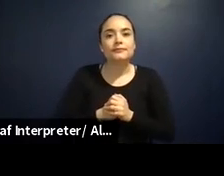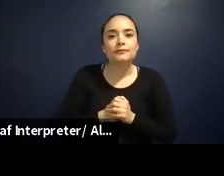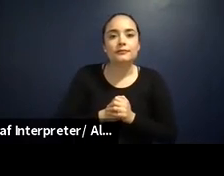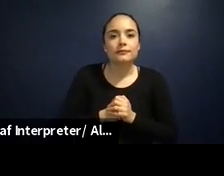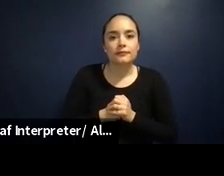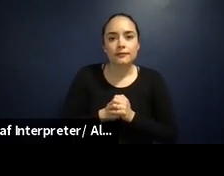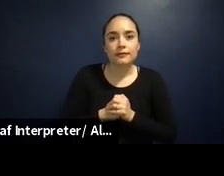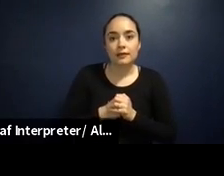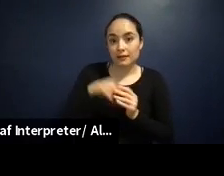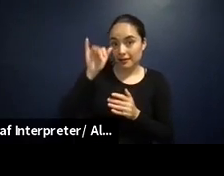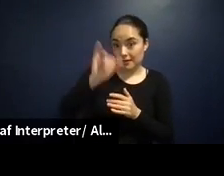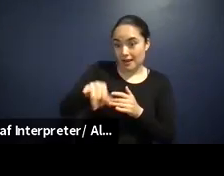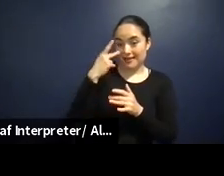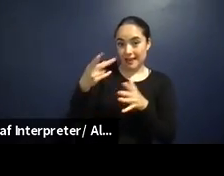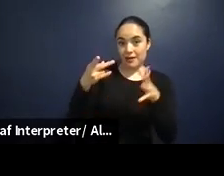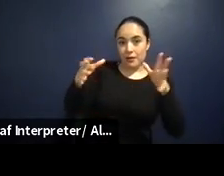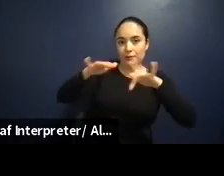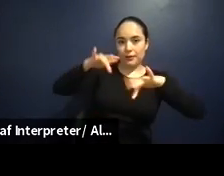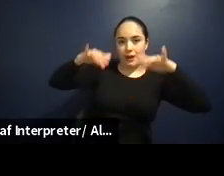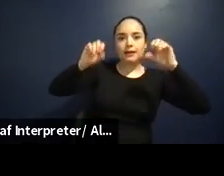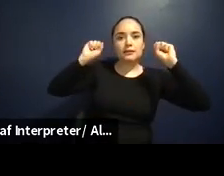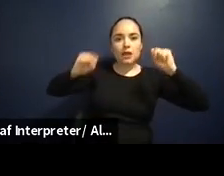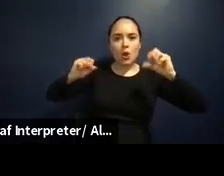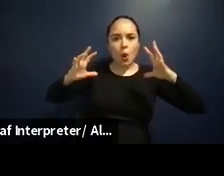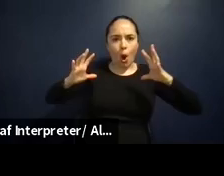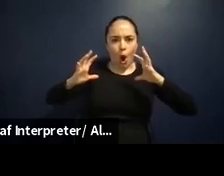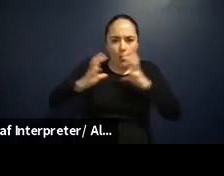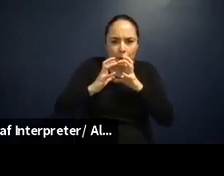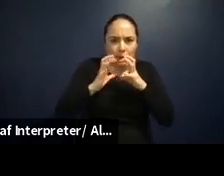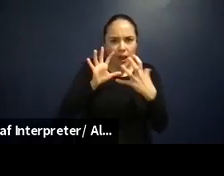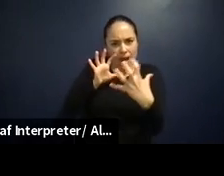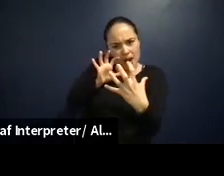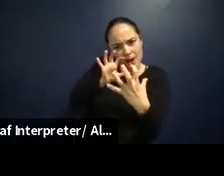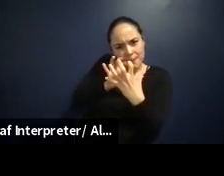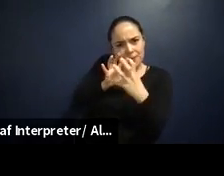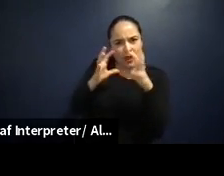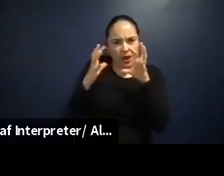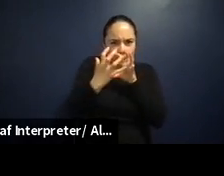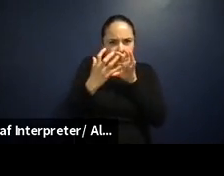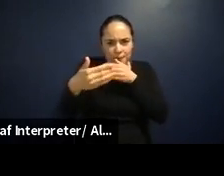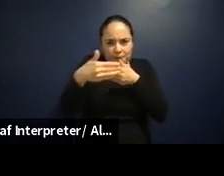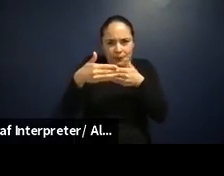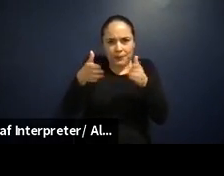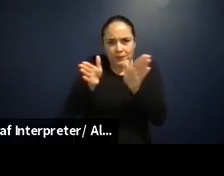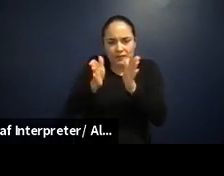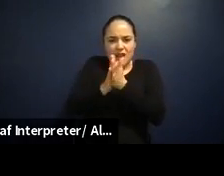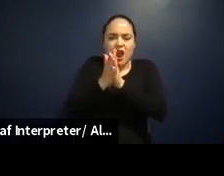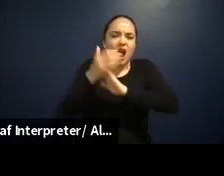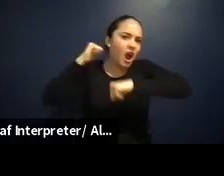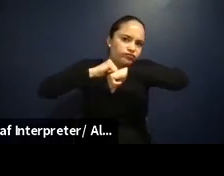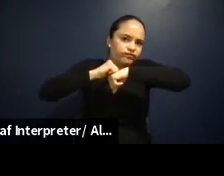in a block, and when you put it together in a block, it becomes a power source itself. So that's